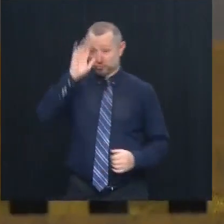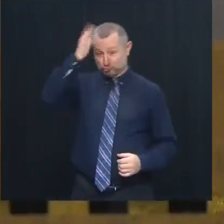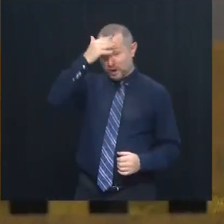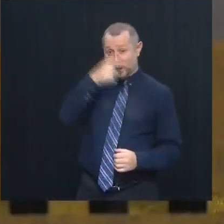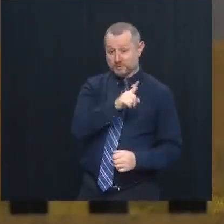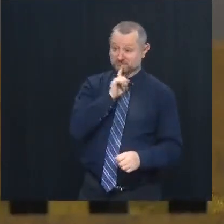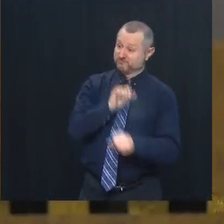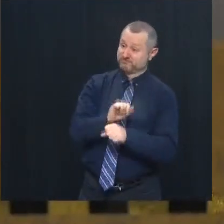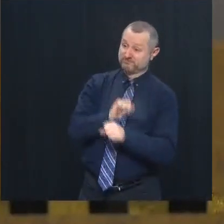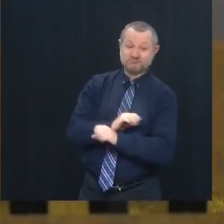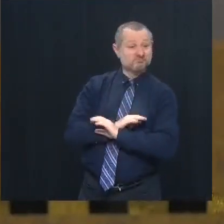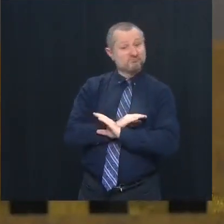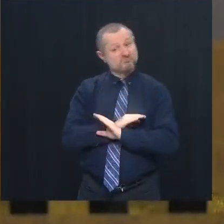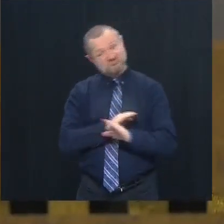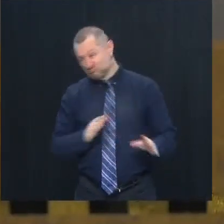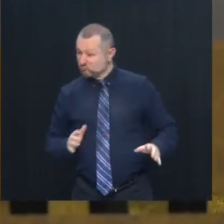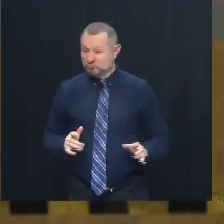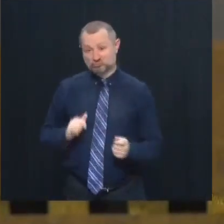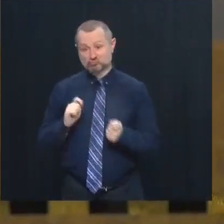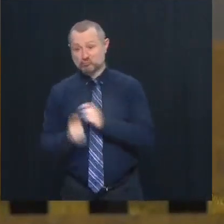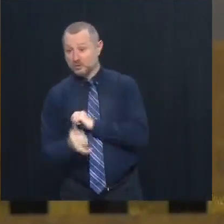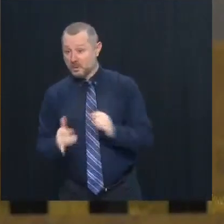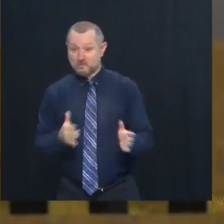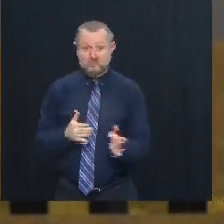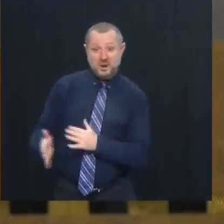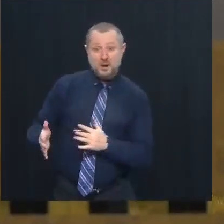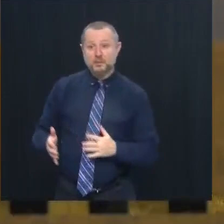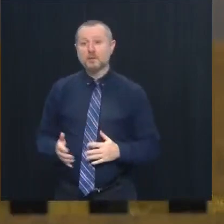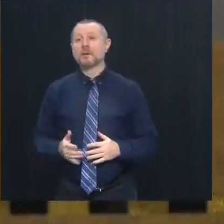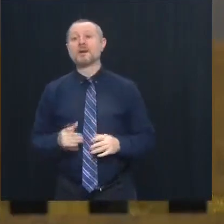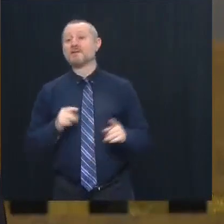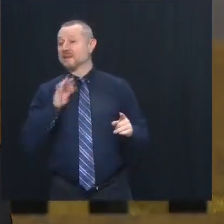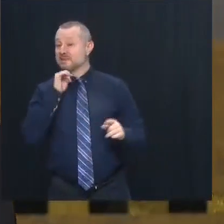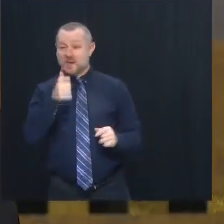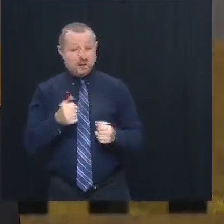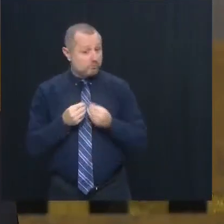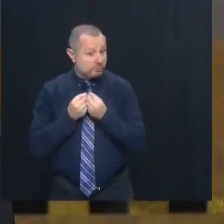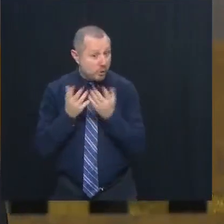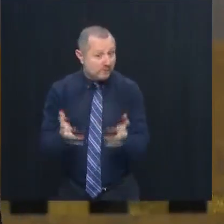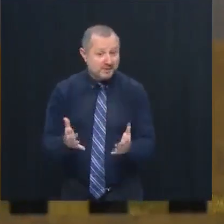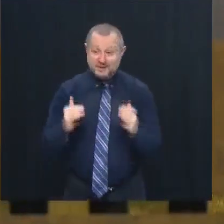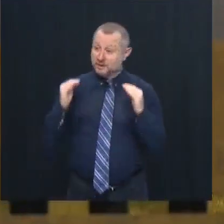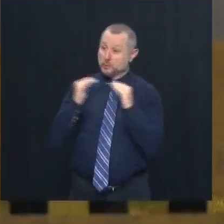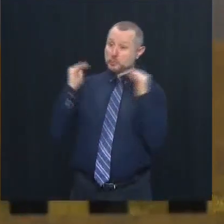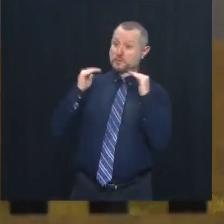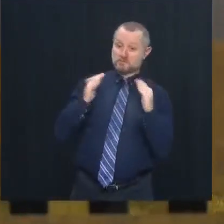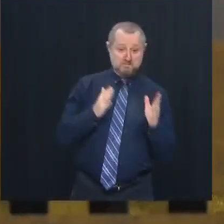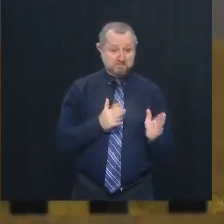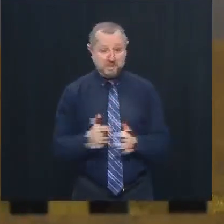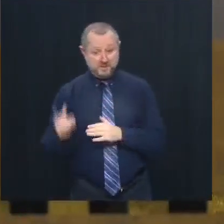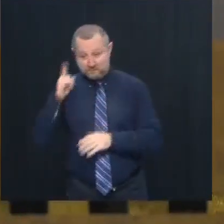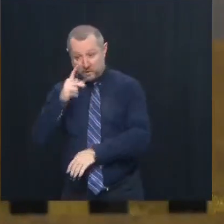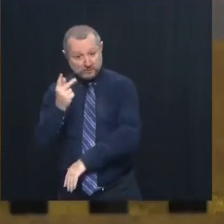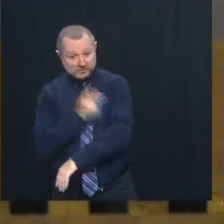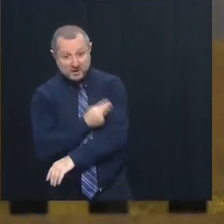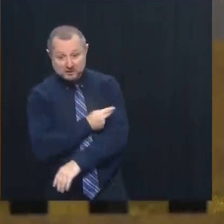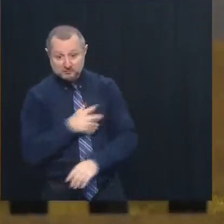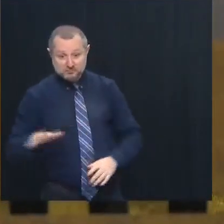AFFRONT. I TELL YOU TODAY IF THE TRUMP ADMINISTRATION DOES NOT CHANGE